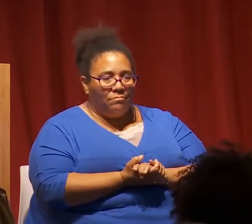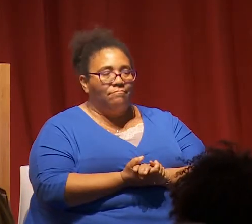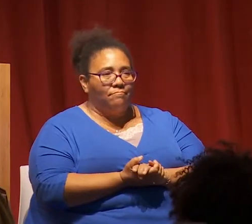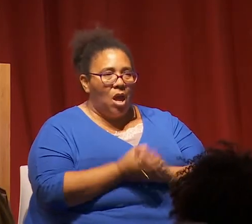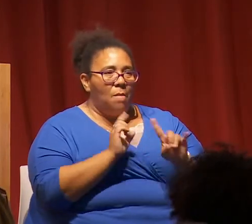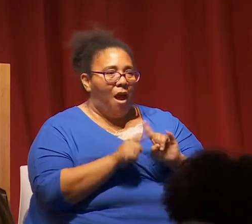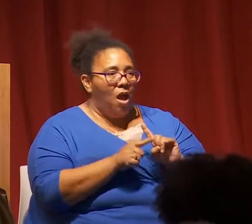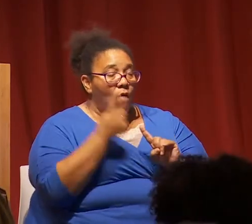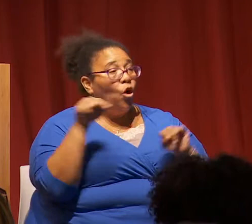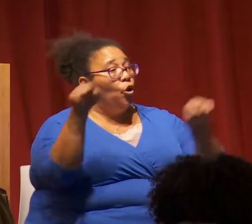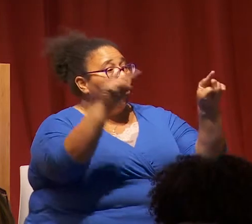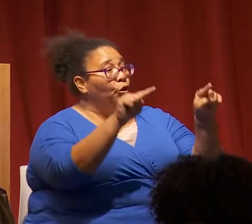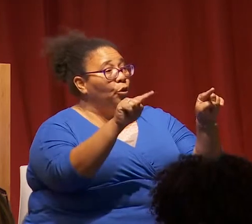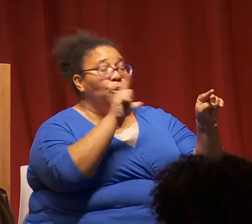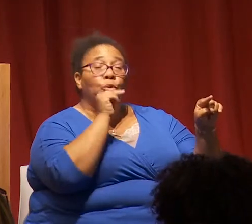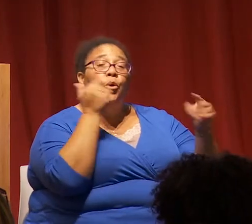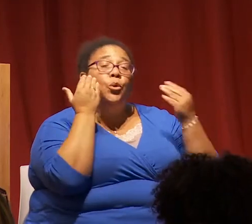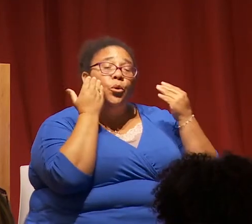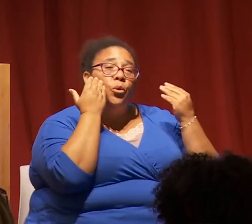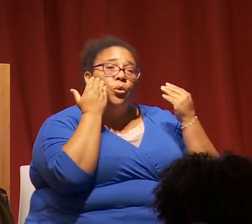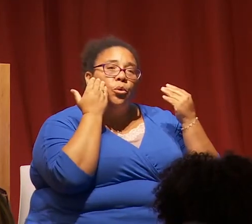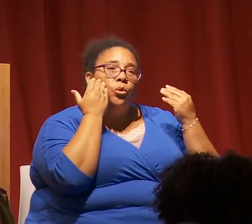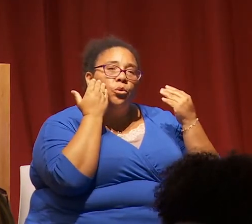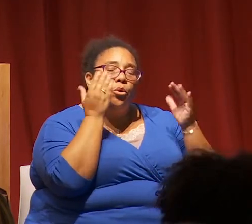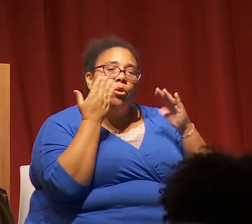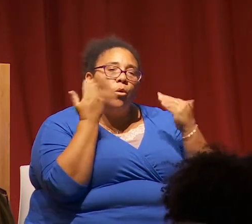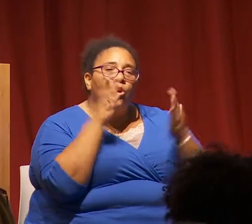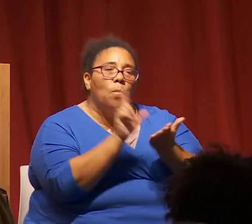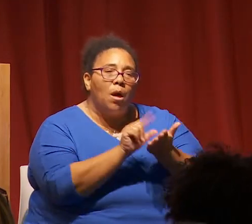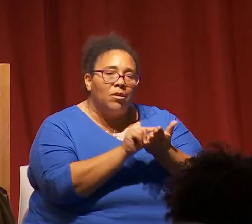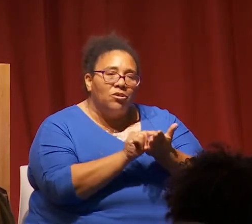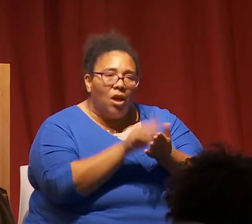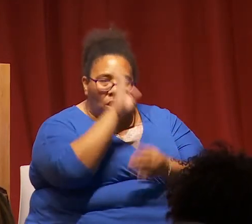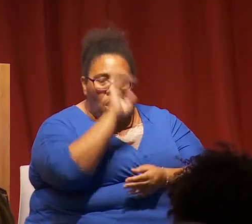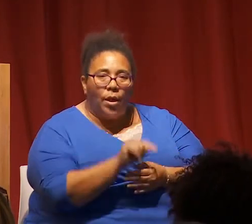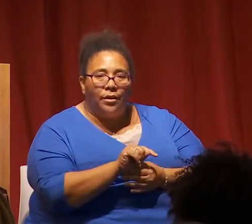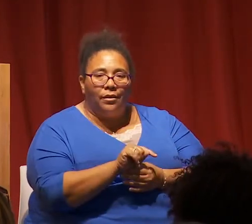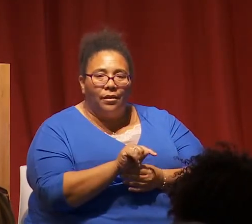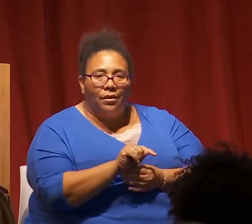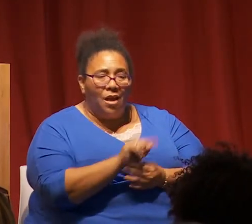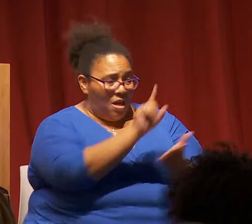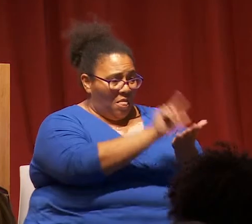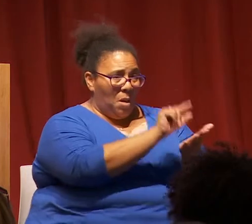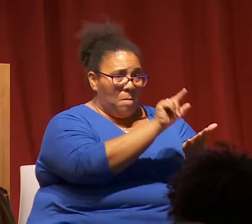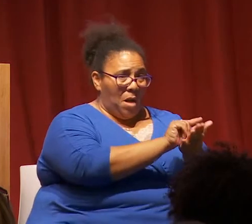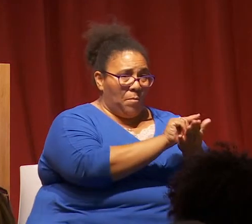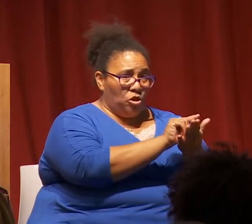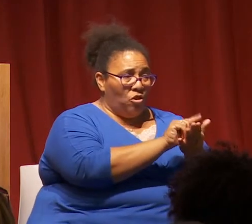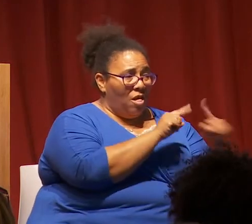But for those of you who don’t publish and don’t know it, the publisher generally has